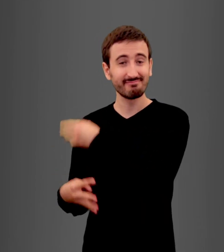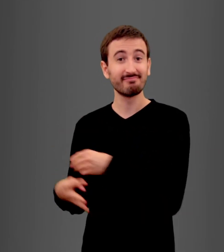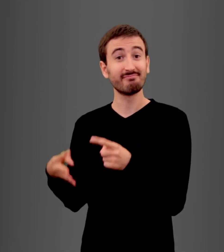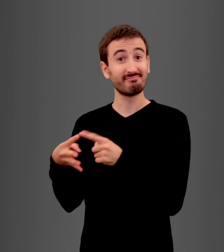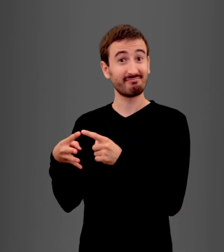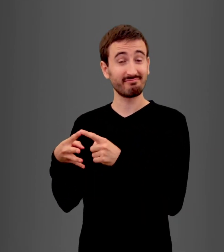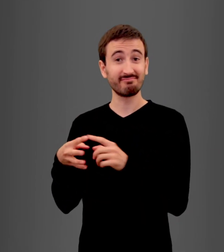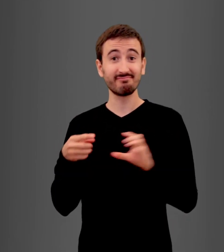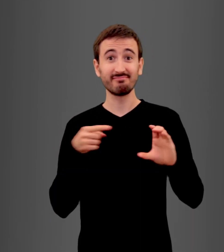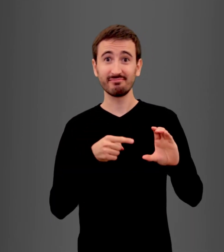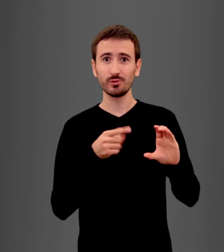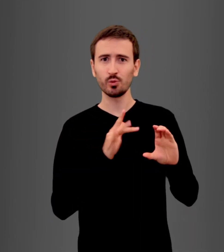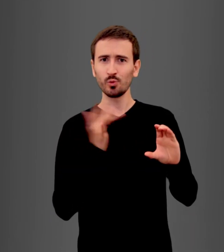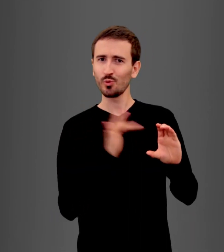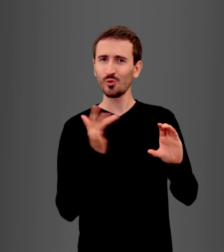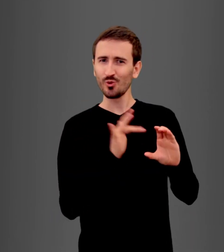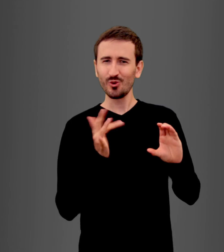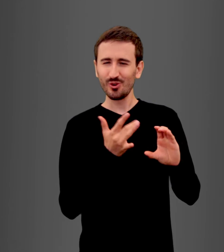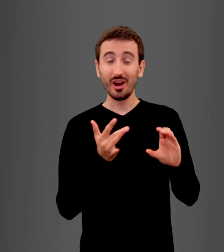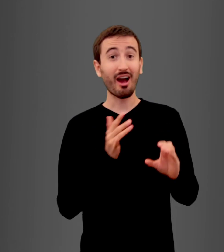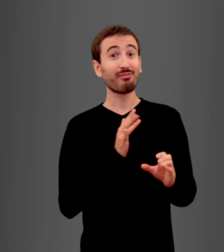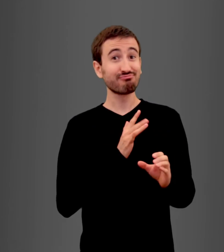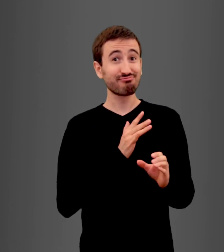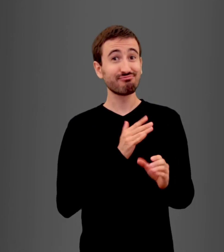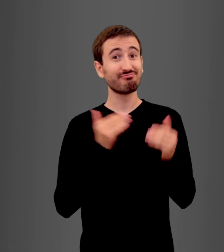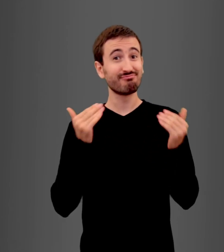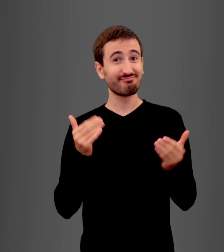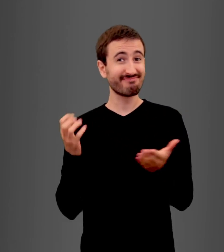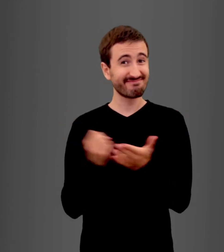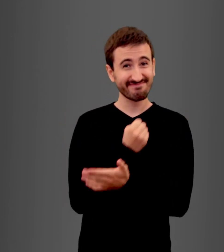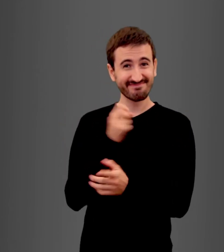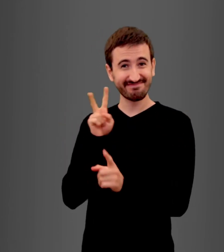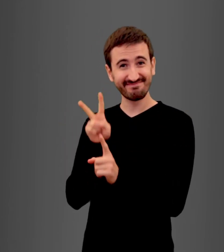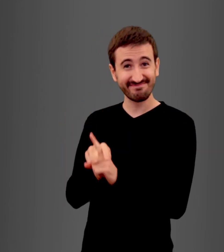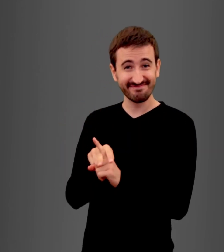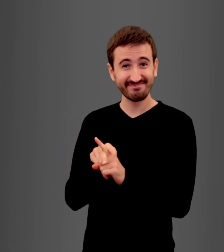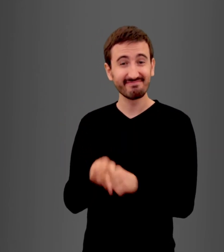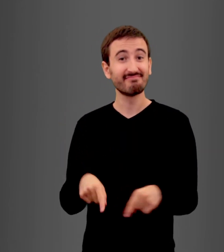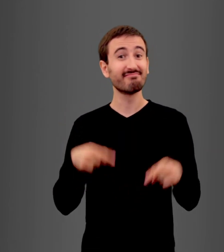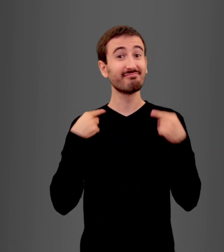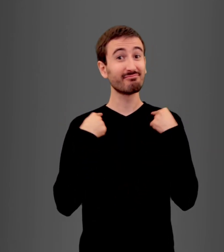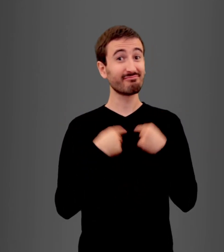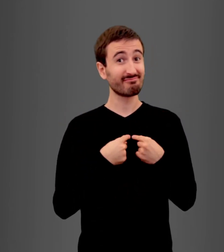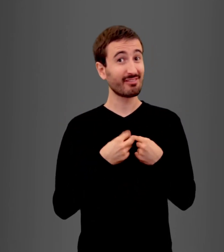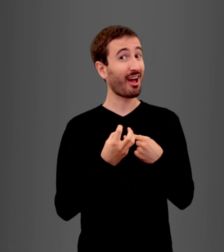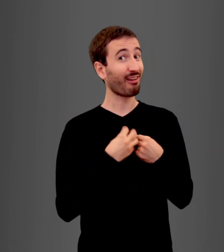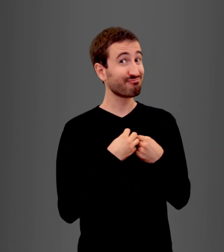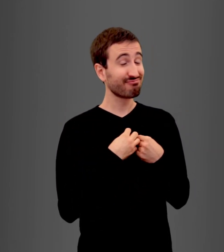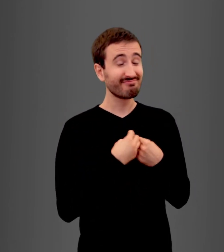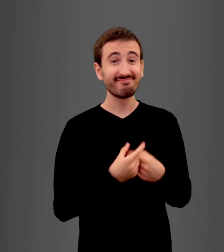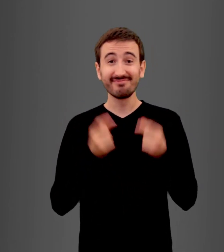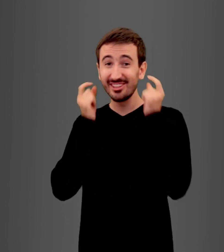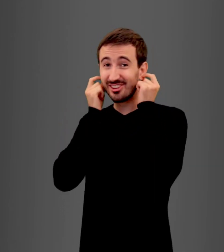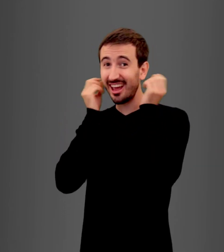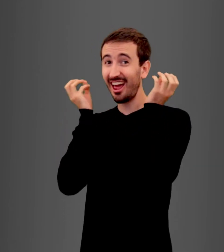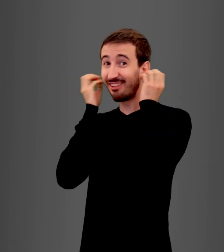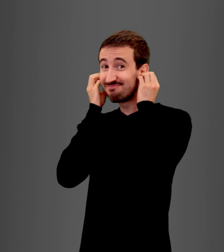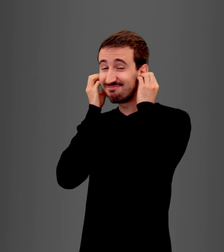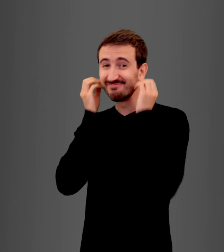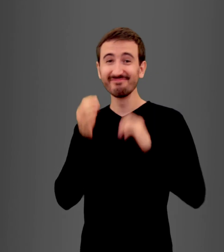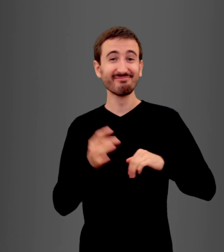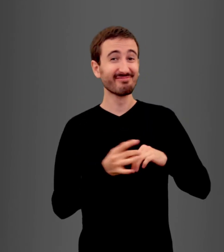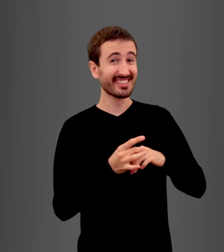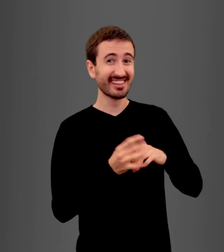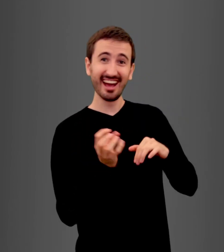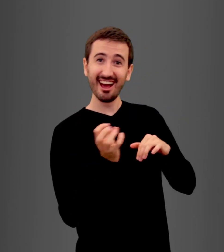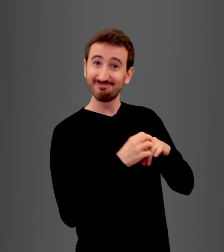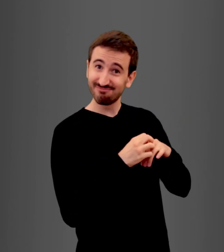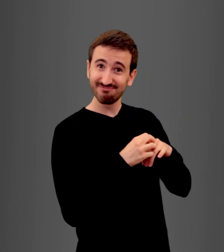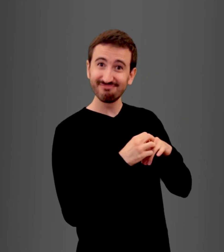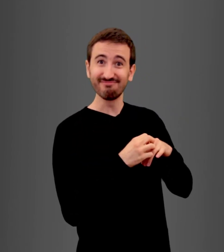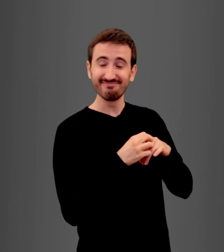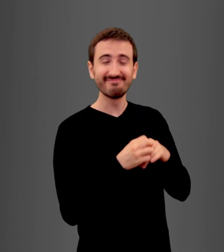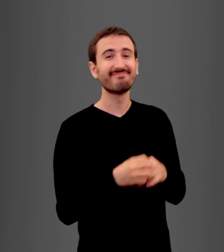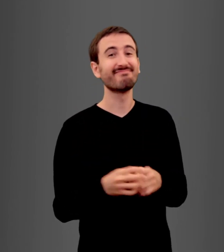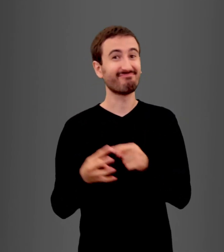one of which is that they are sparkly and make for great jewelry.